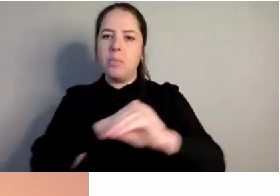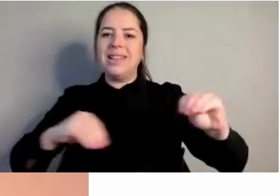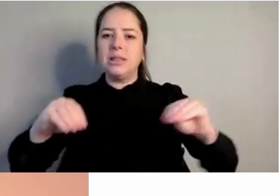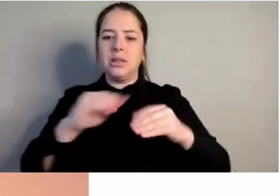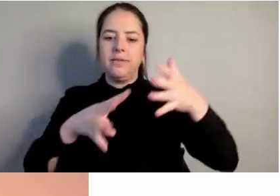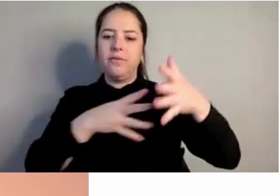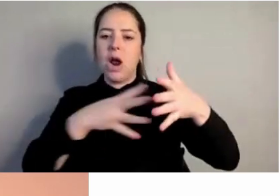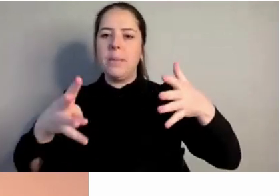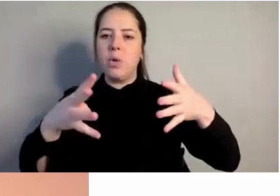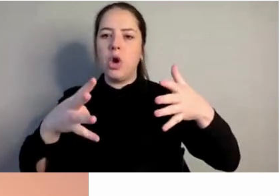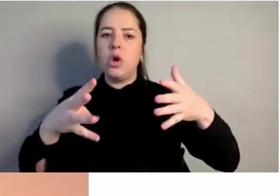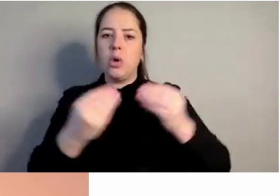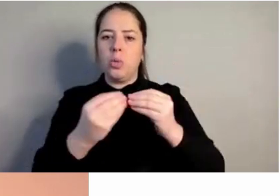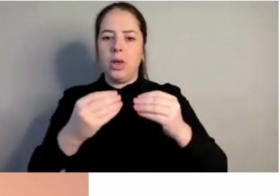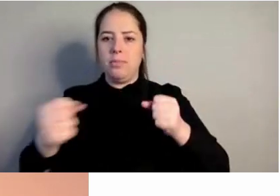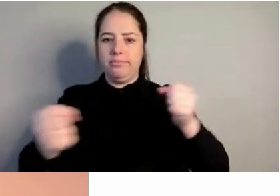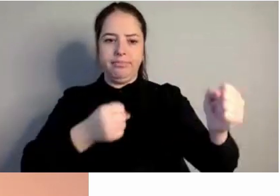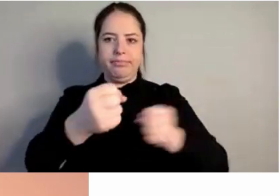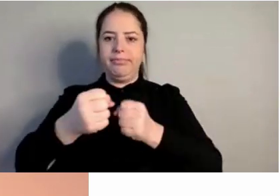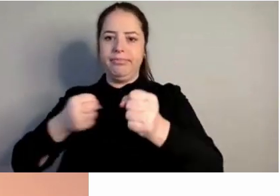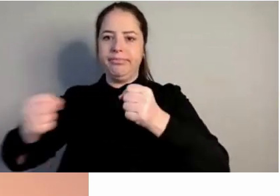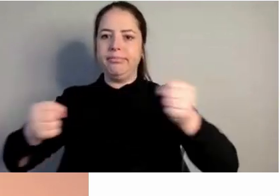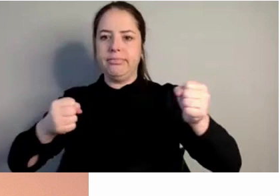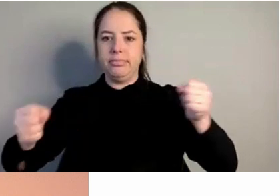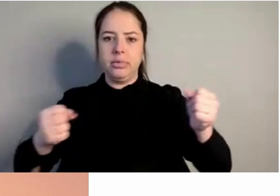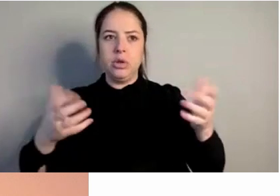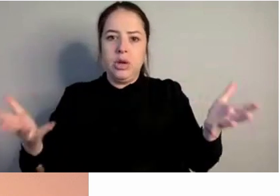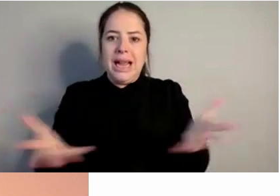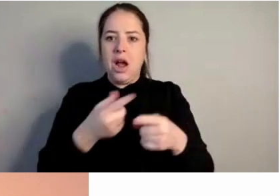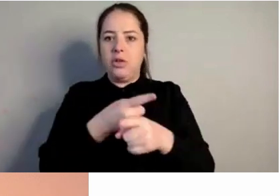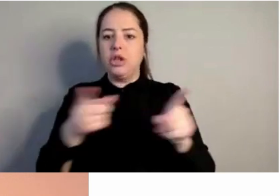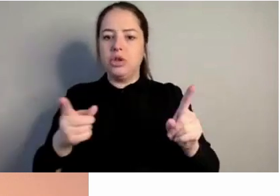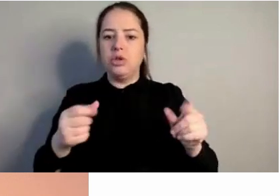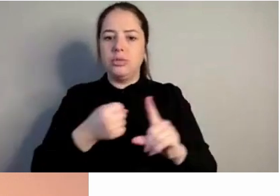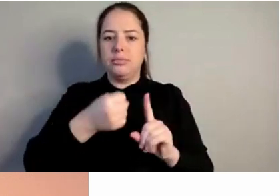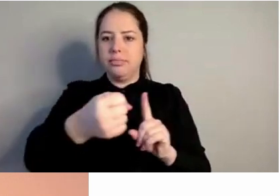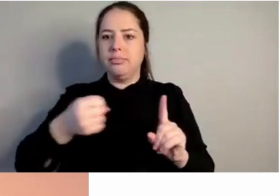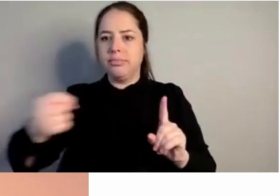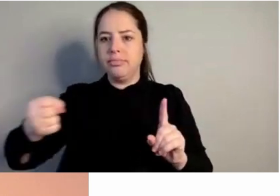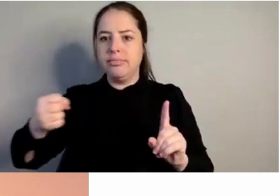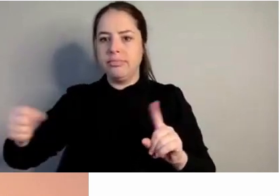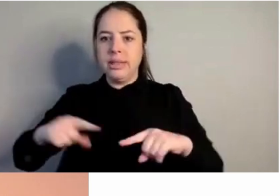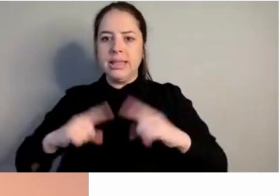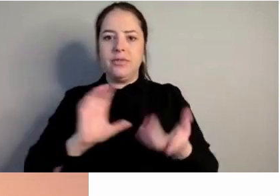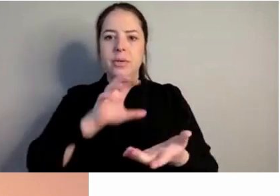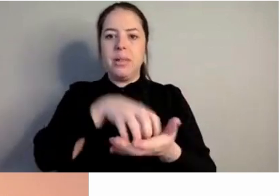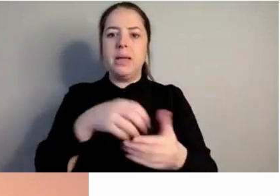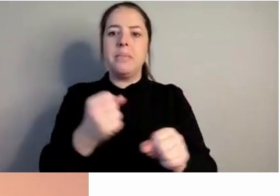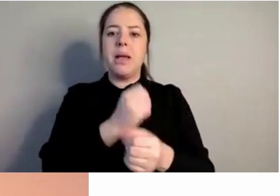to try and encourage this sort of work or this sort of placement, and to make sure that agencies are welcoming,